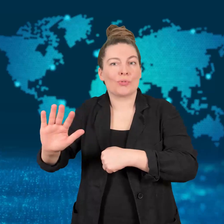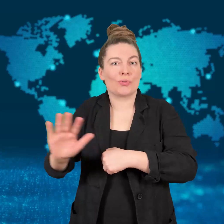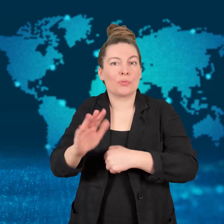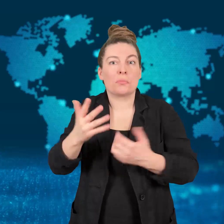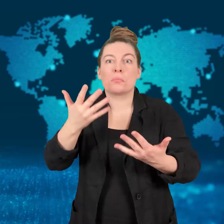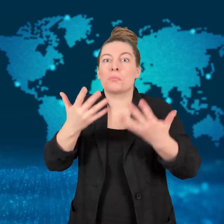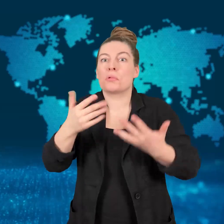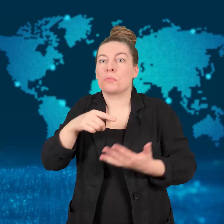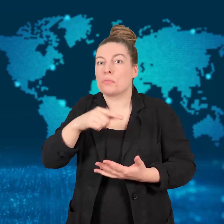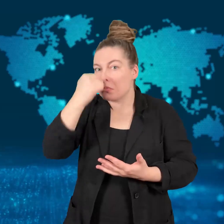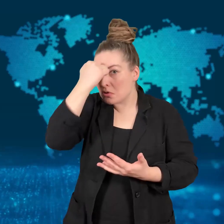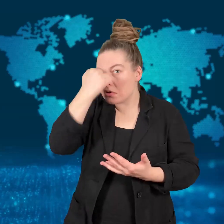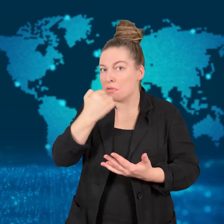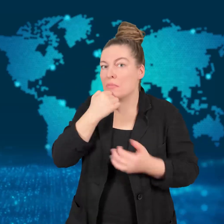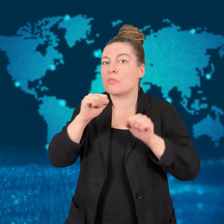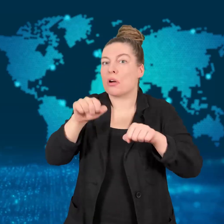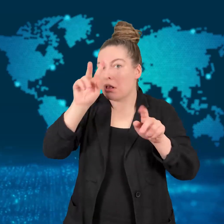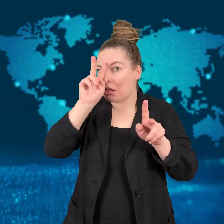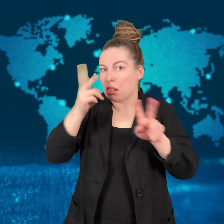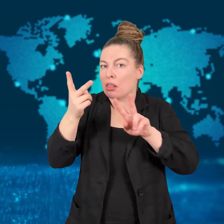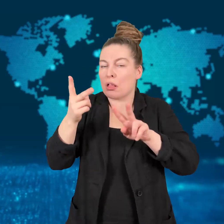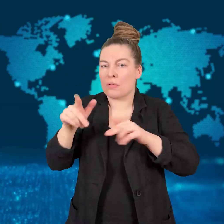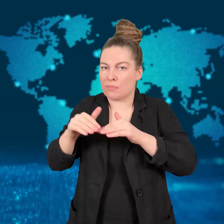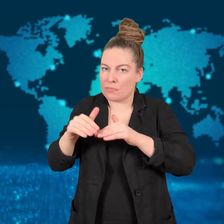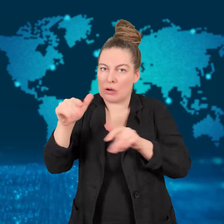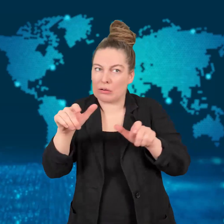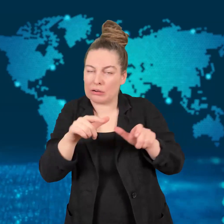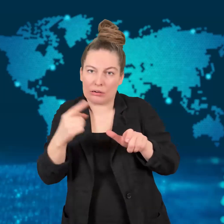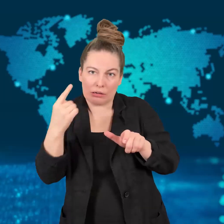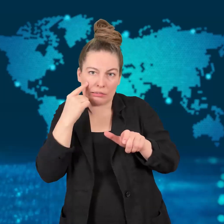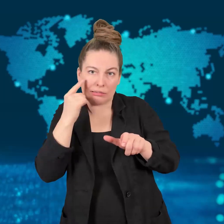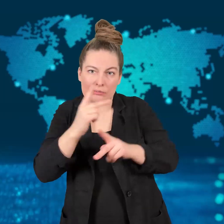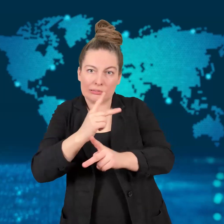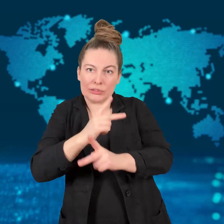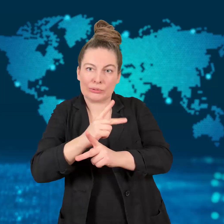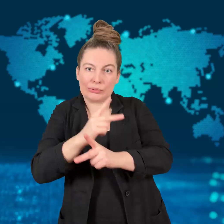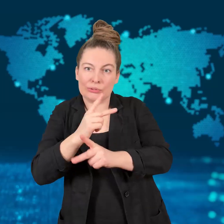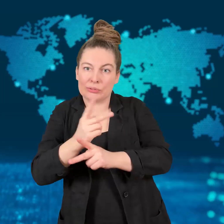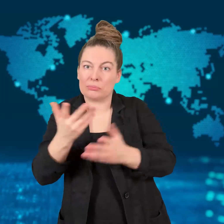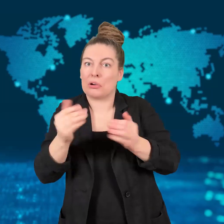follow through with its part of the ceasefire,